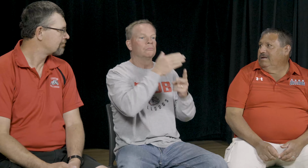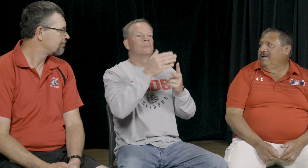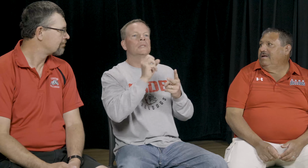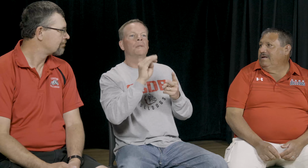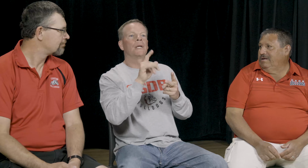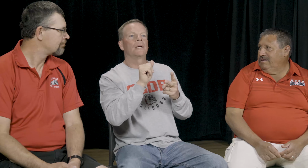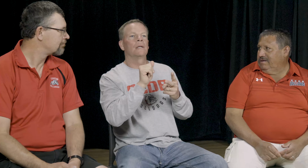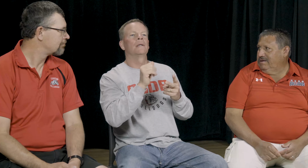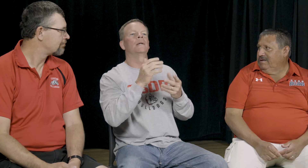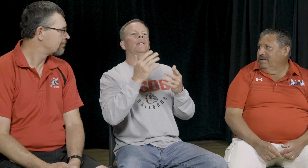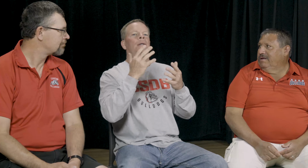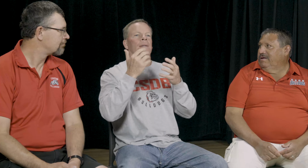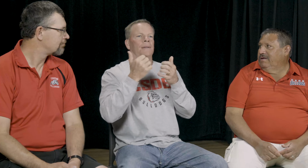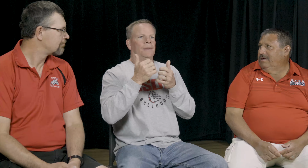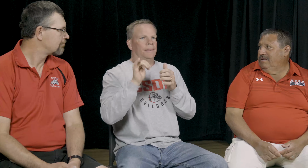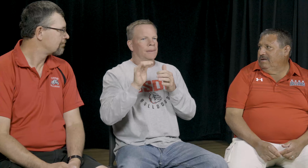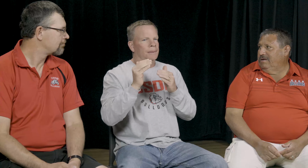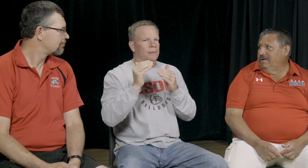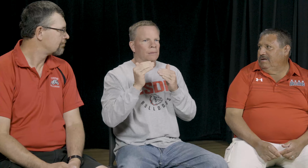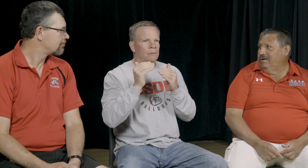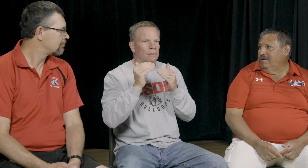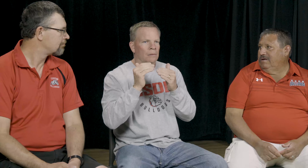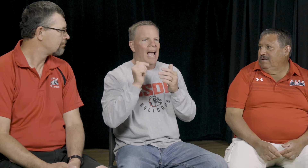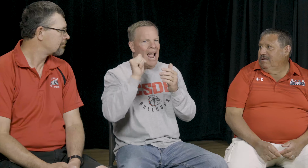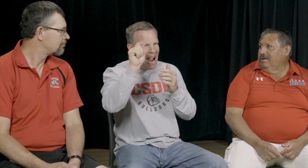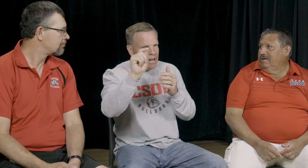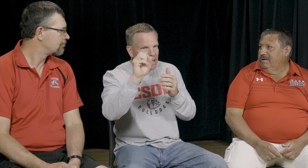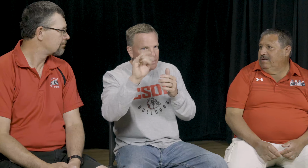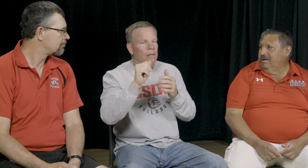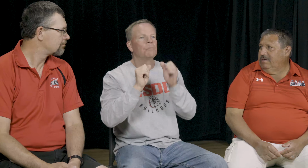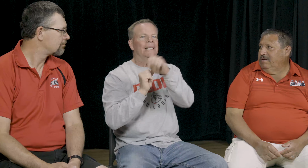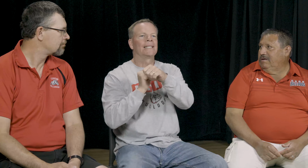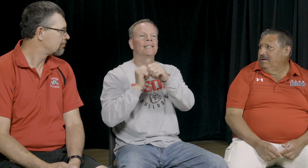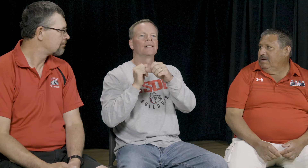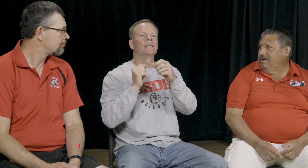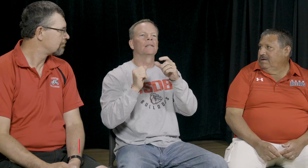Then we played Simla. That was an intense game . It was at Simla, but we did beat them.